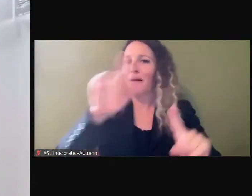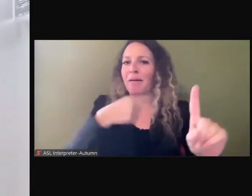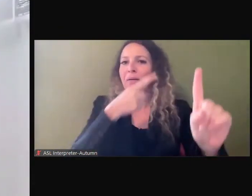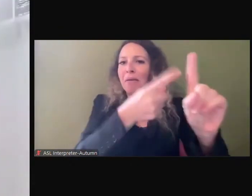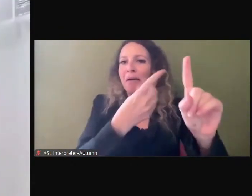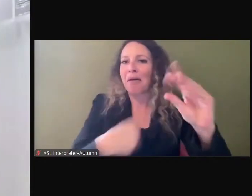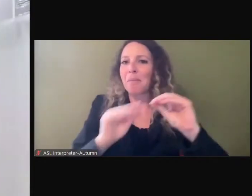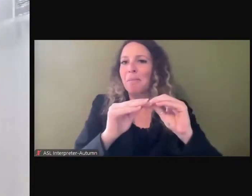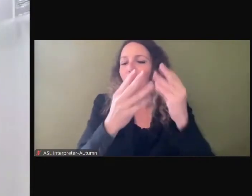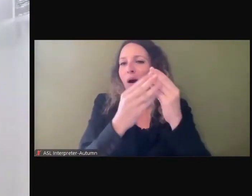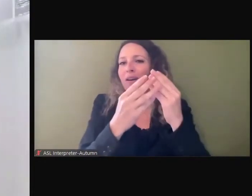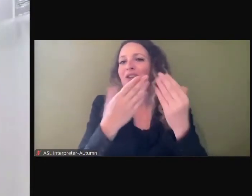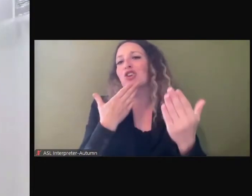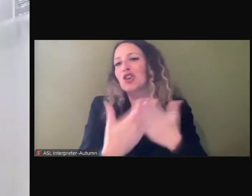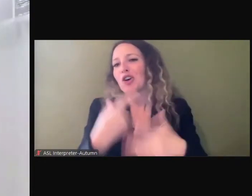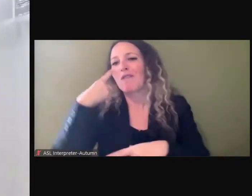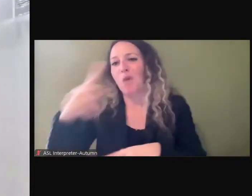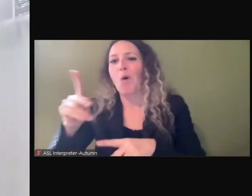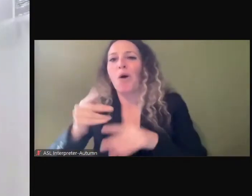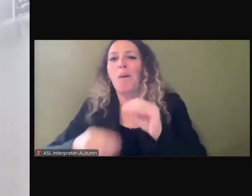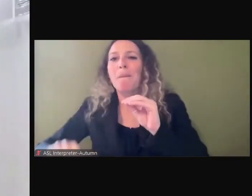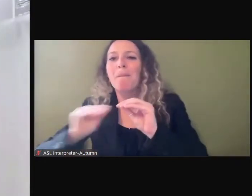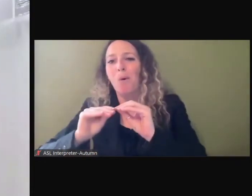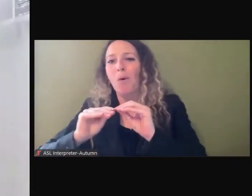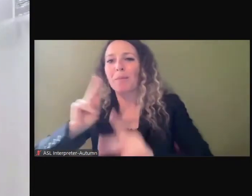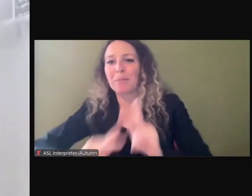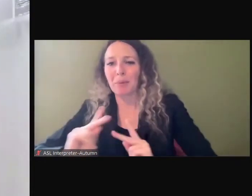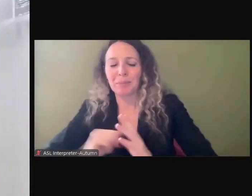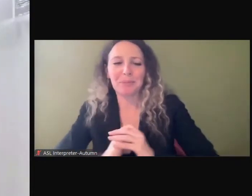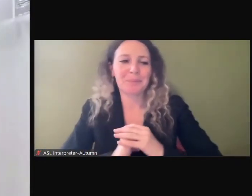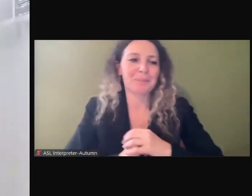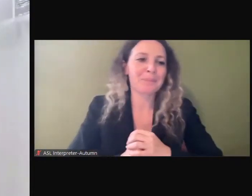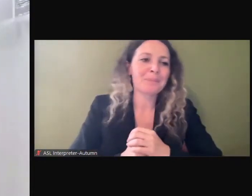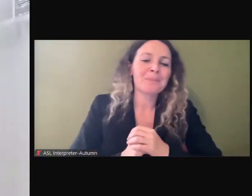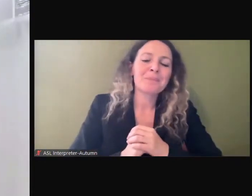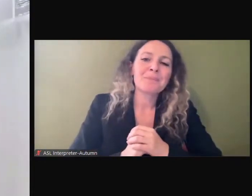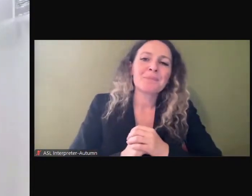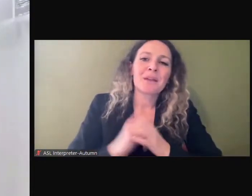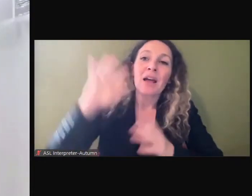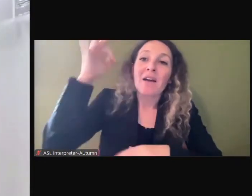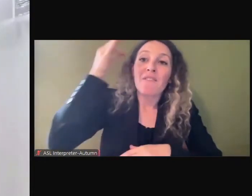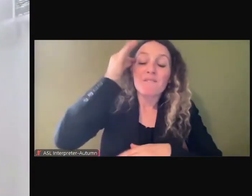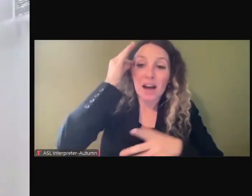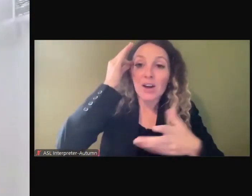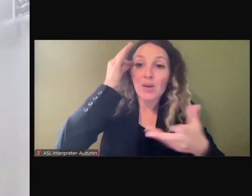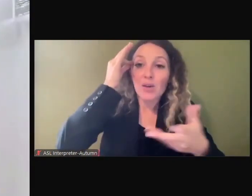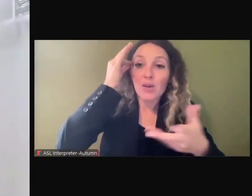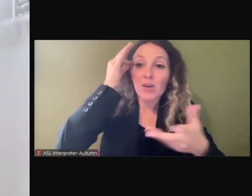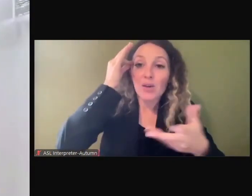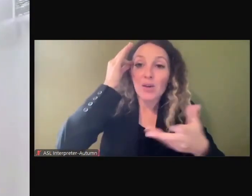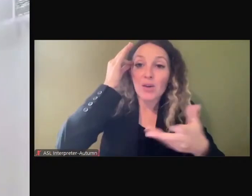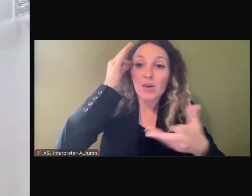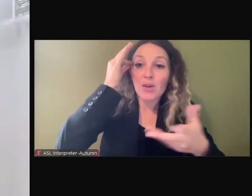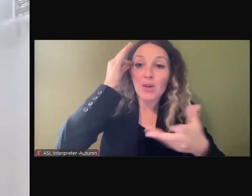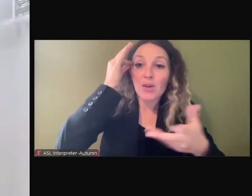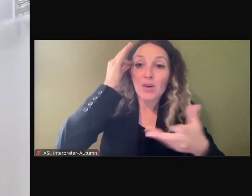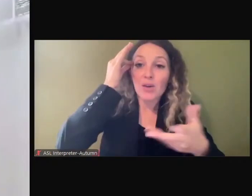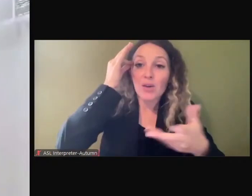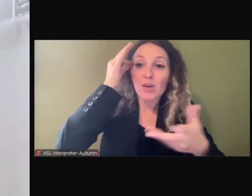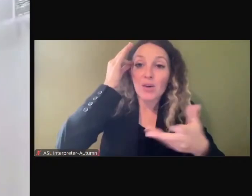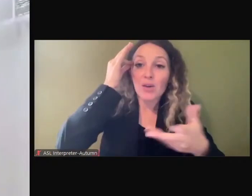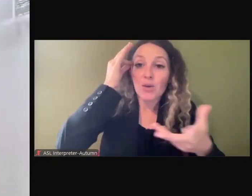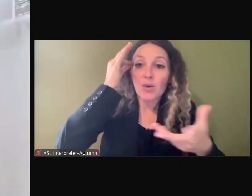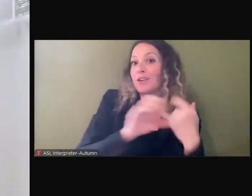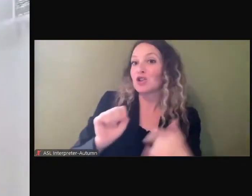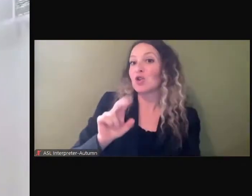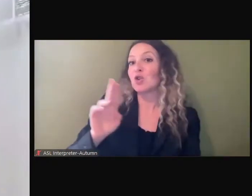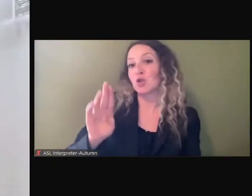of doing more good for more people. While federal telehealth policy and the telehealth collective